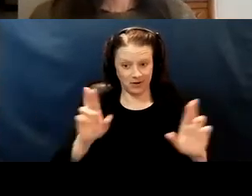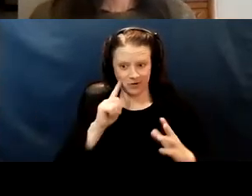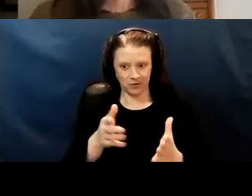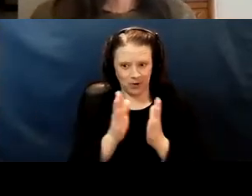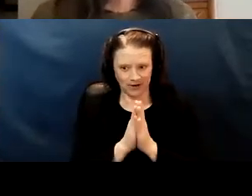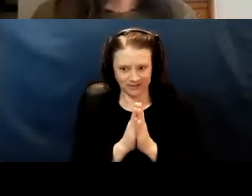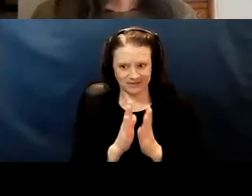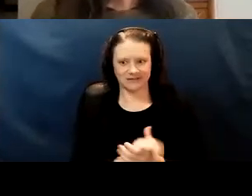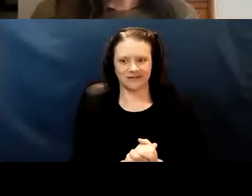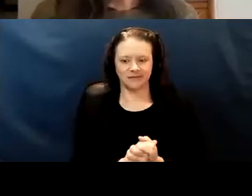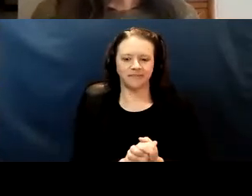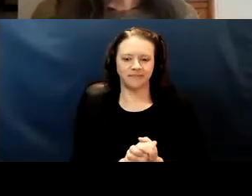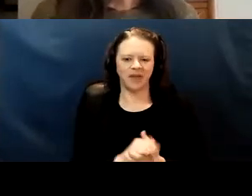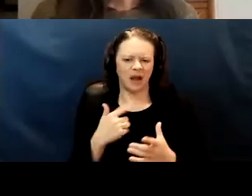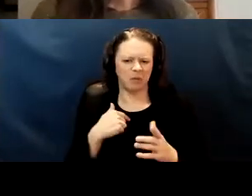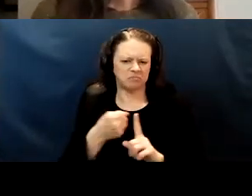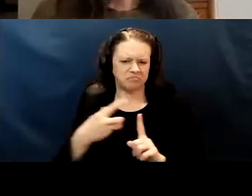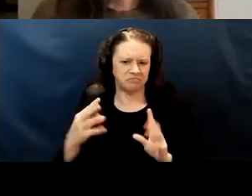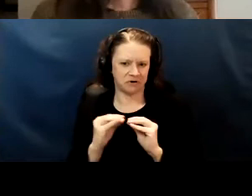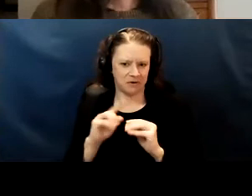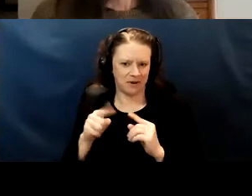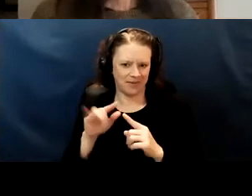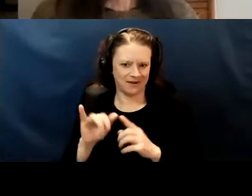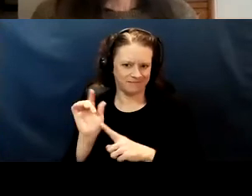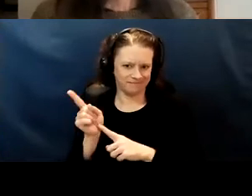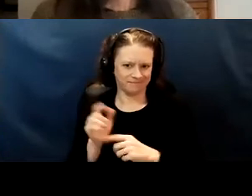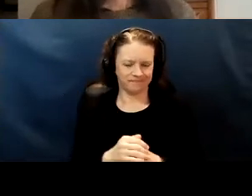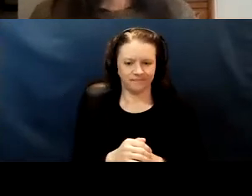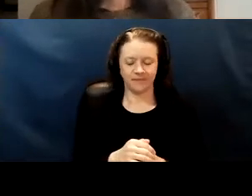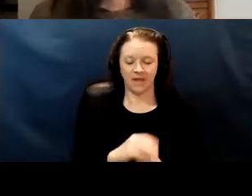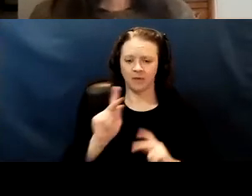in a minute. I do always get questions of how much does